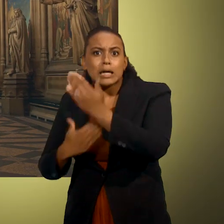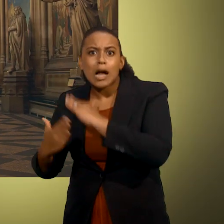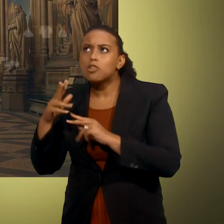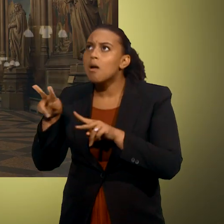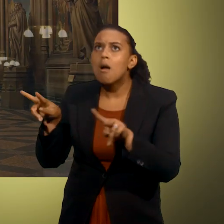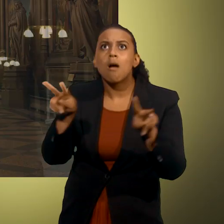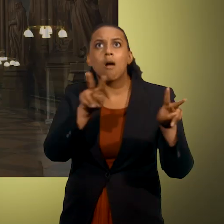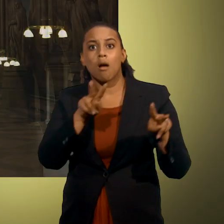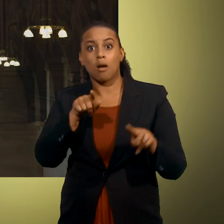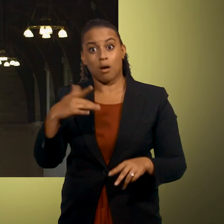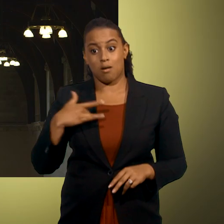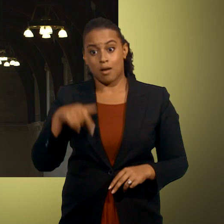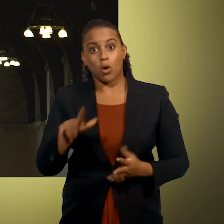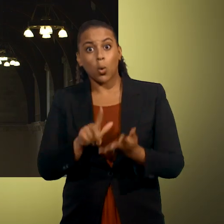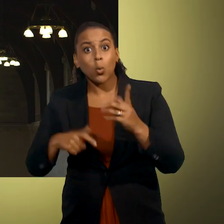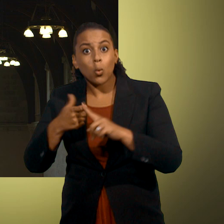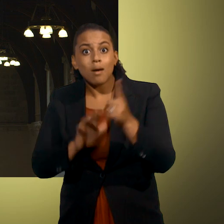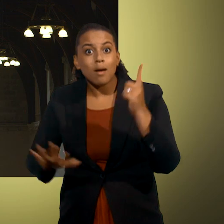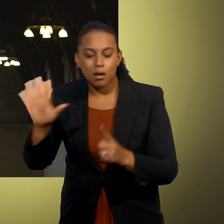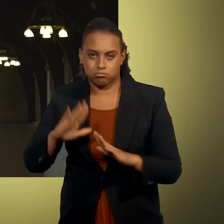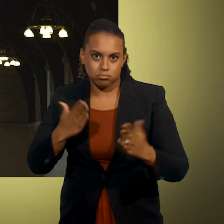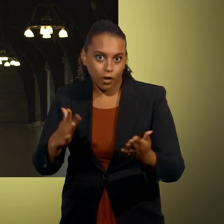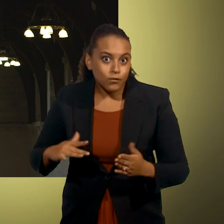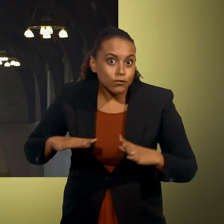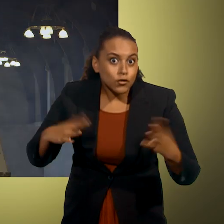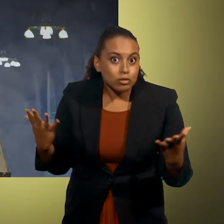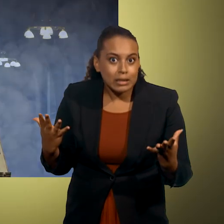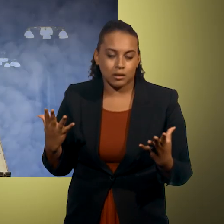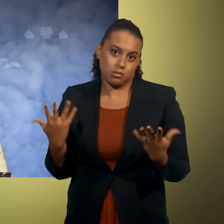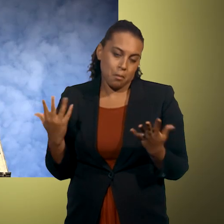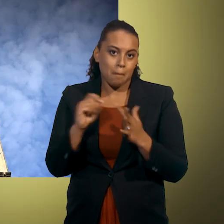If you are a UK citizen, then a free tour of either the Palace of Westminster or Big